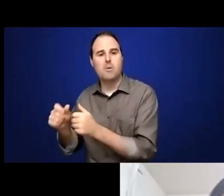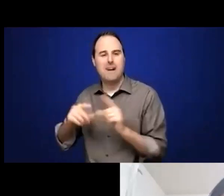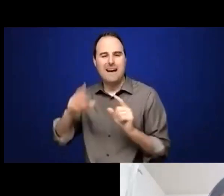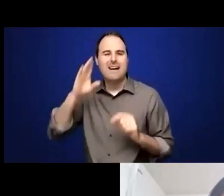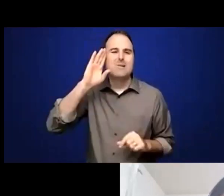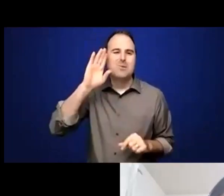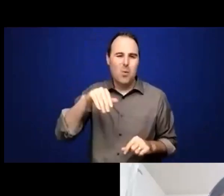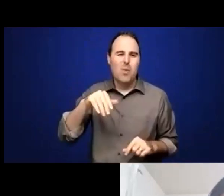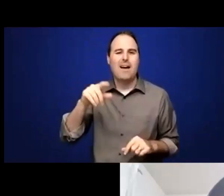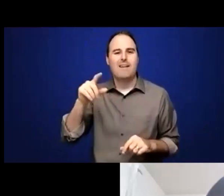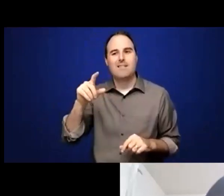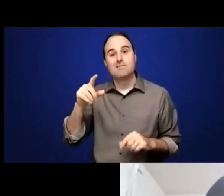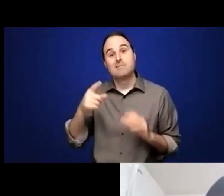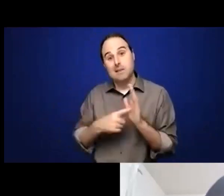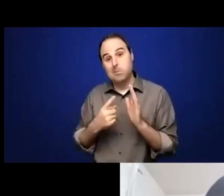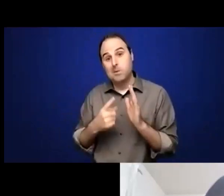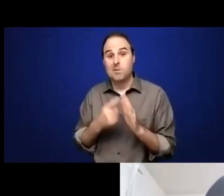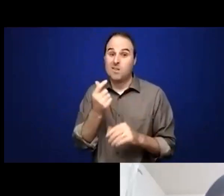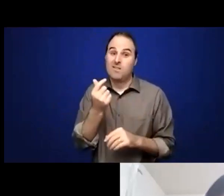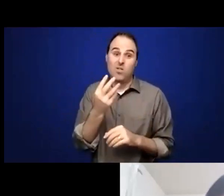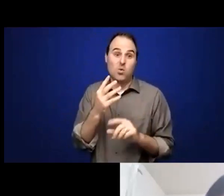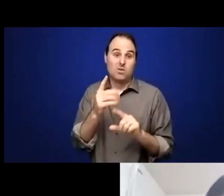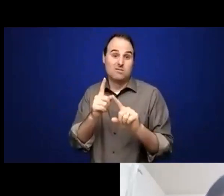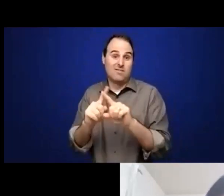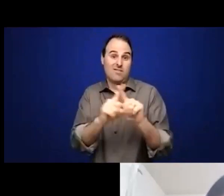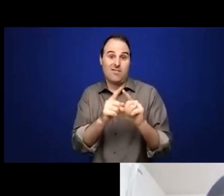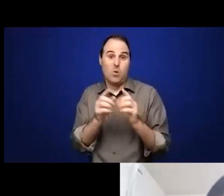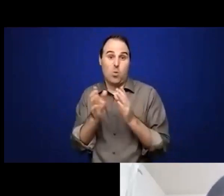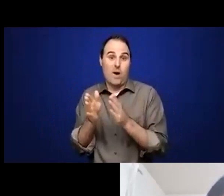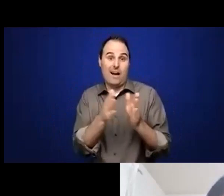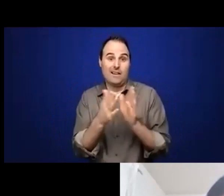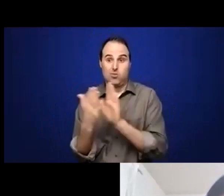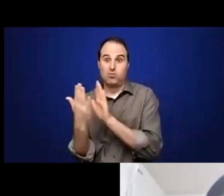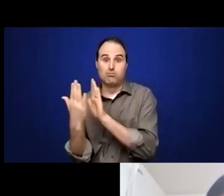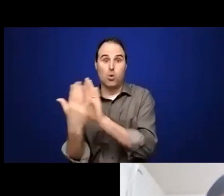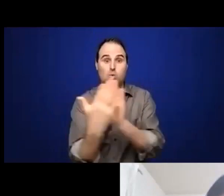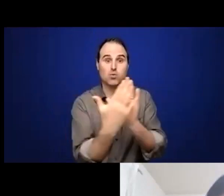It's not a one-size-fits-all approach. It's trying to bring everything together.